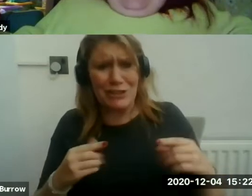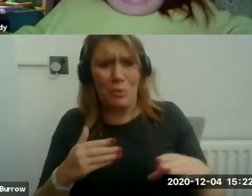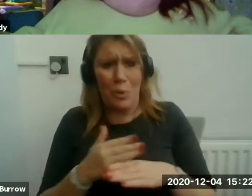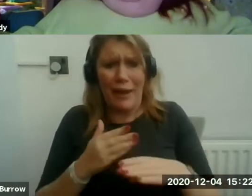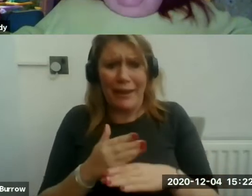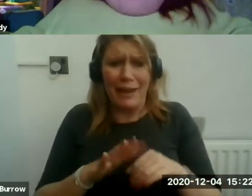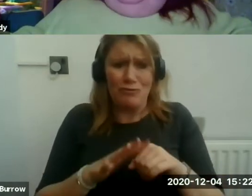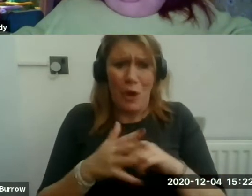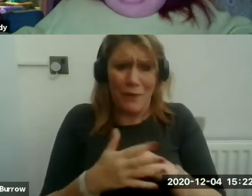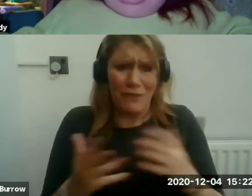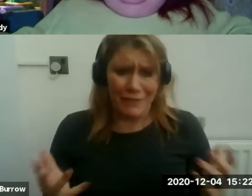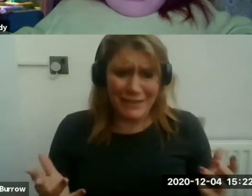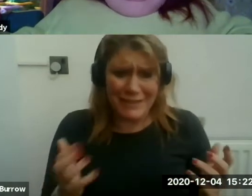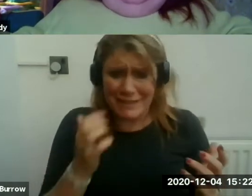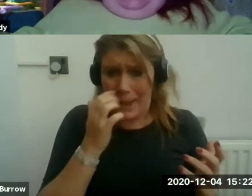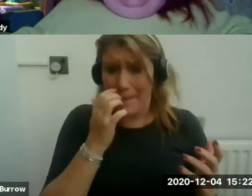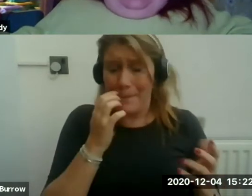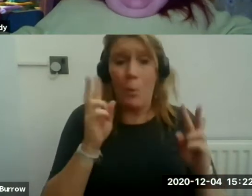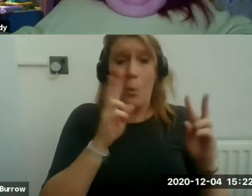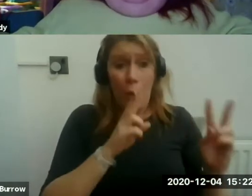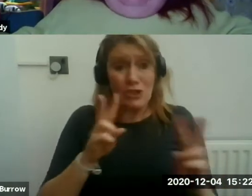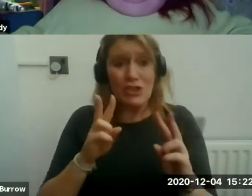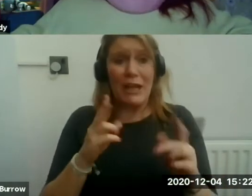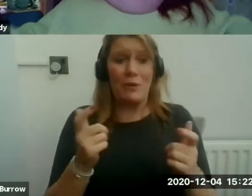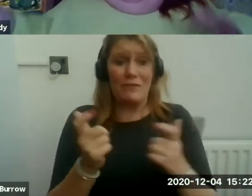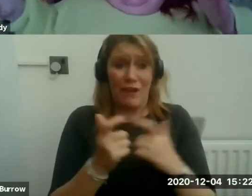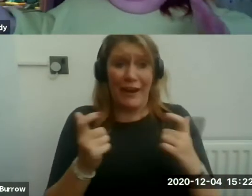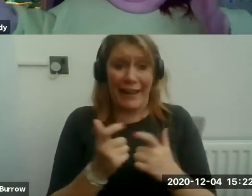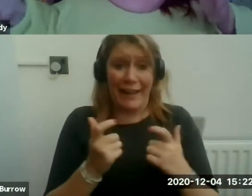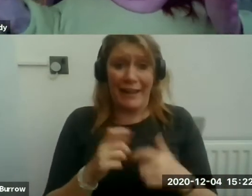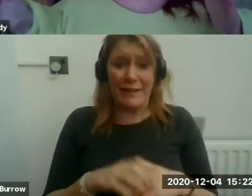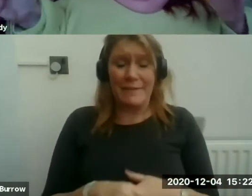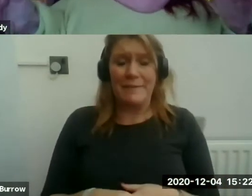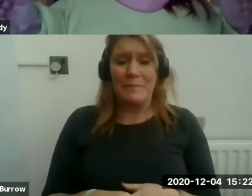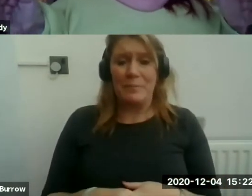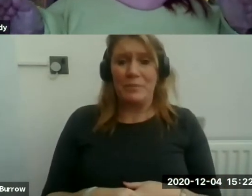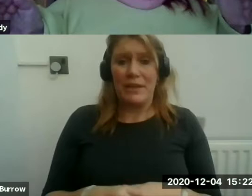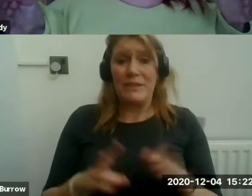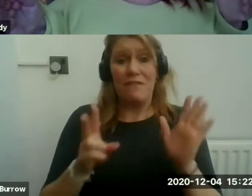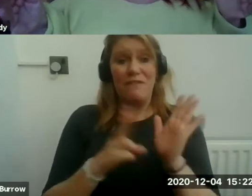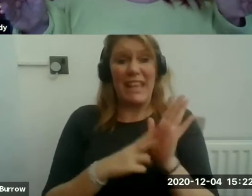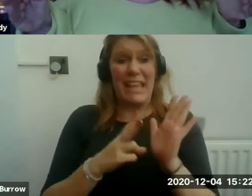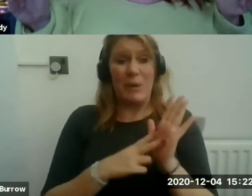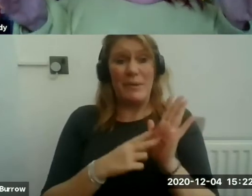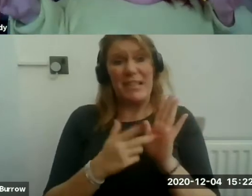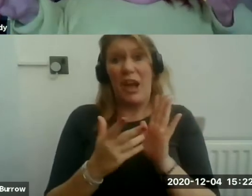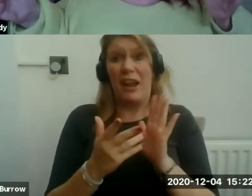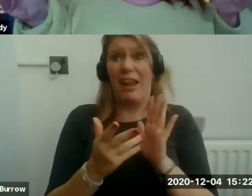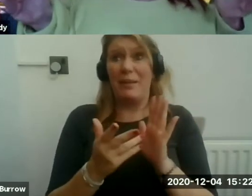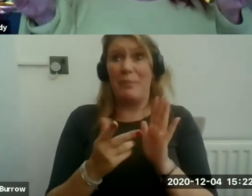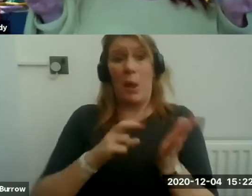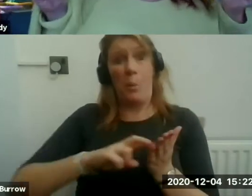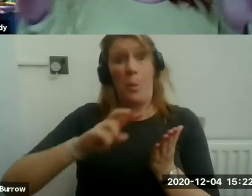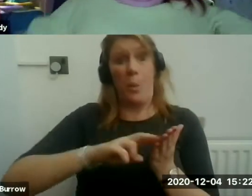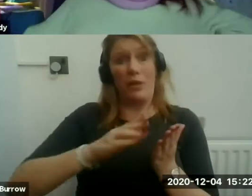It was. Just watching it was hilarious, it was very funny, Vici being walked across the kitchen, just the head.